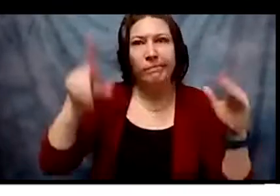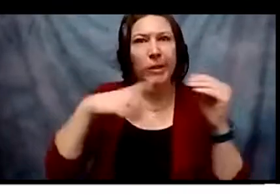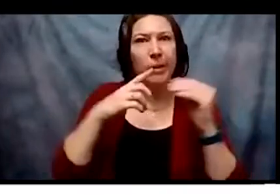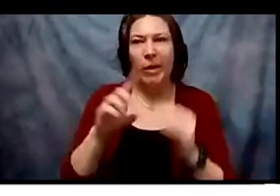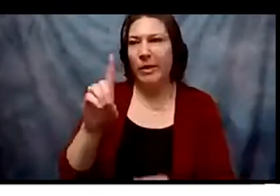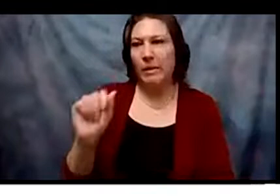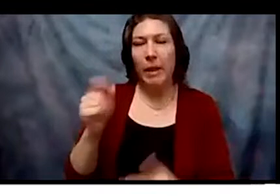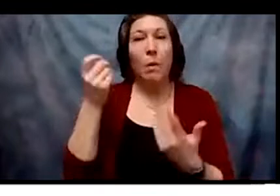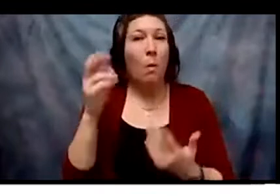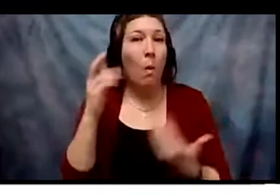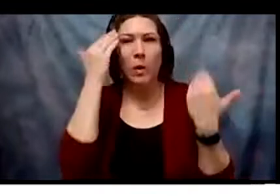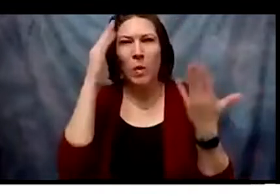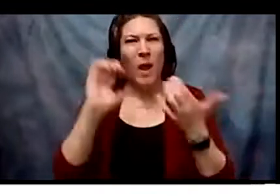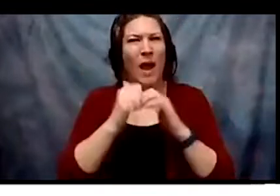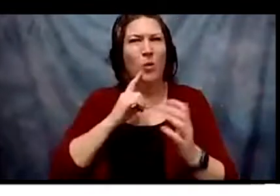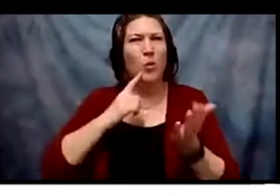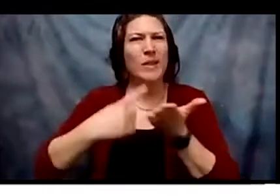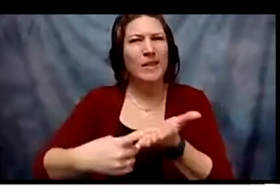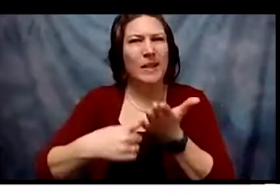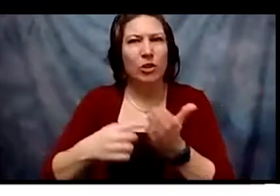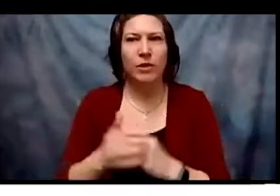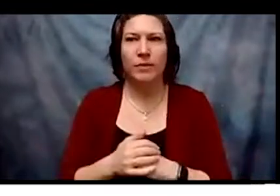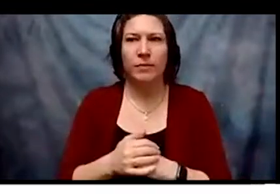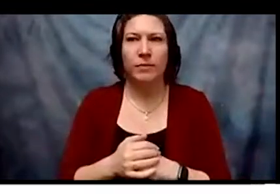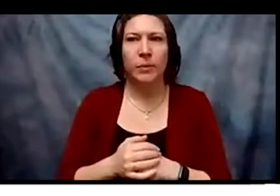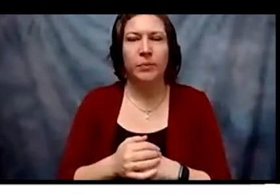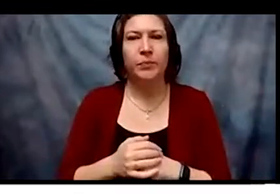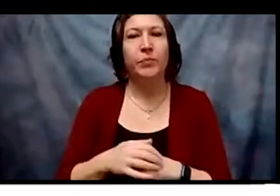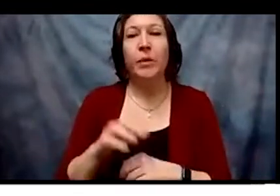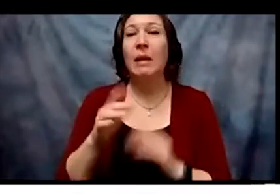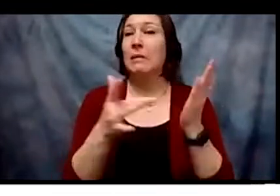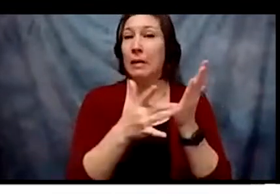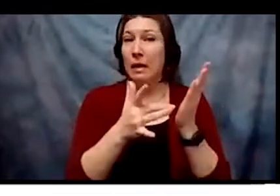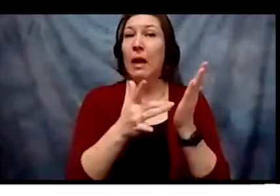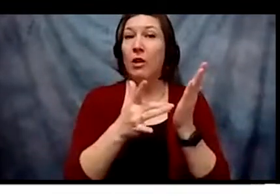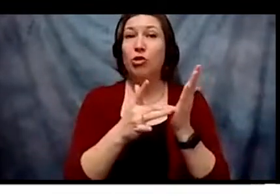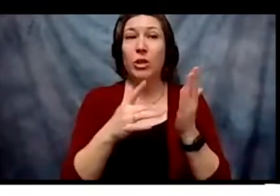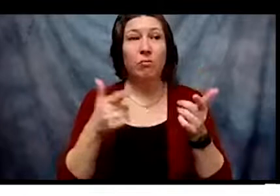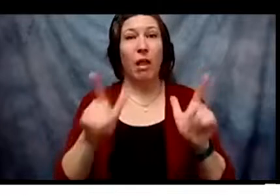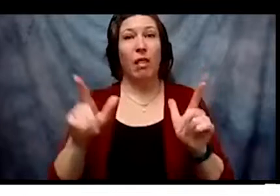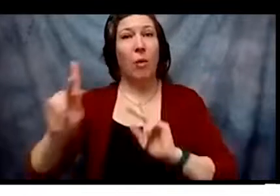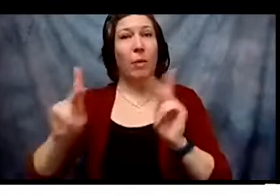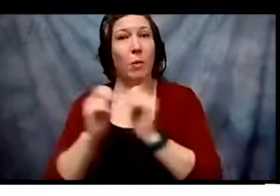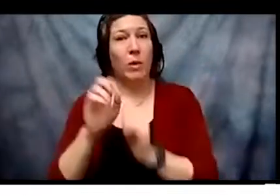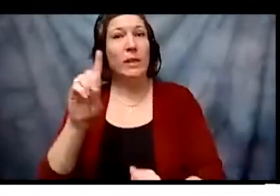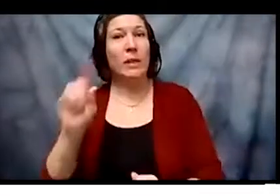Technology has given people with disabilities more access, advocacy and a voice but there are still barriers,